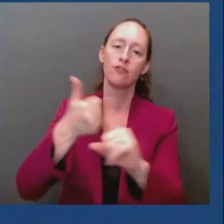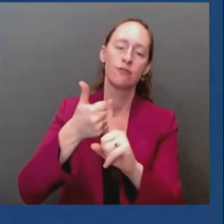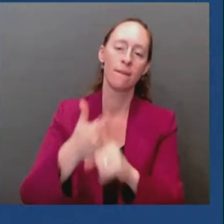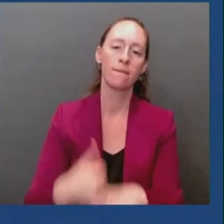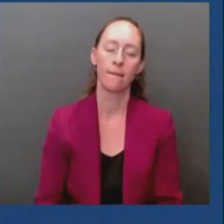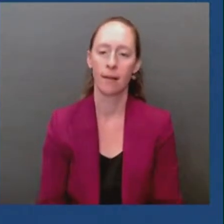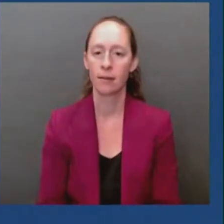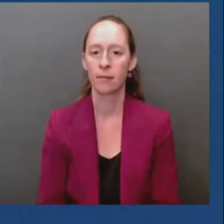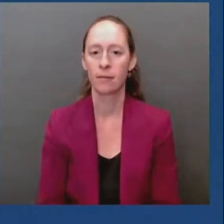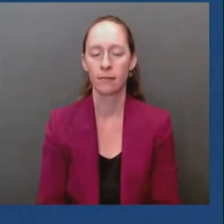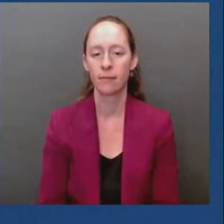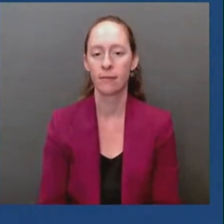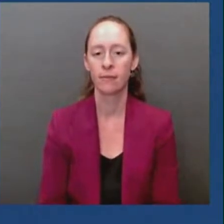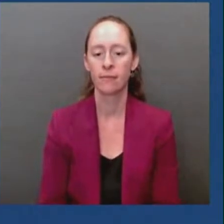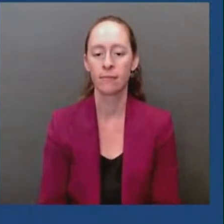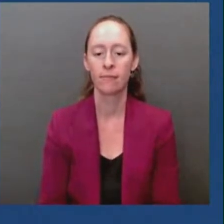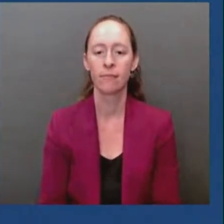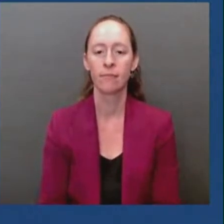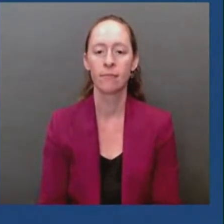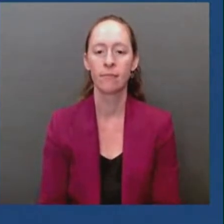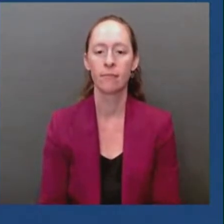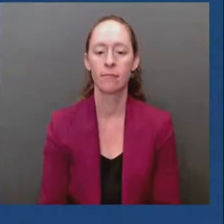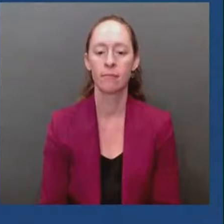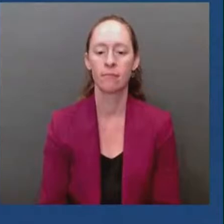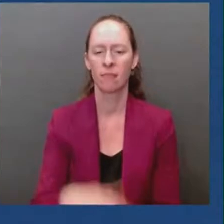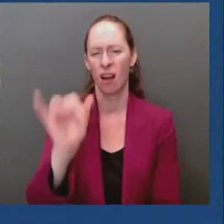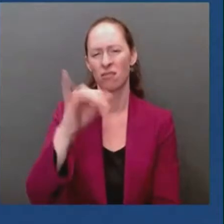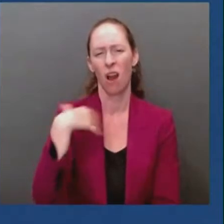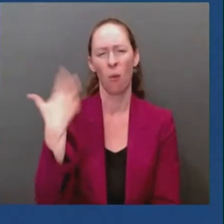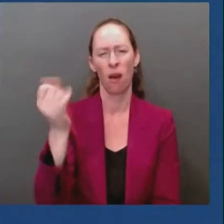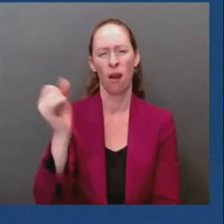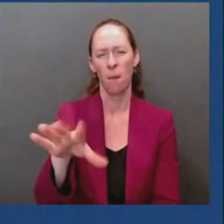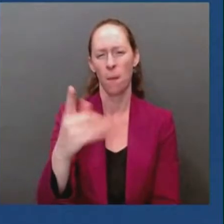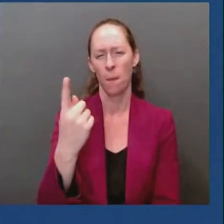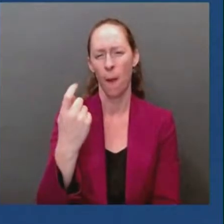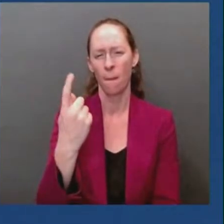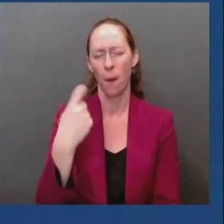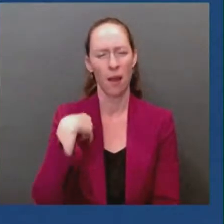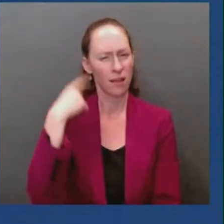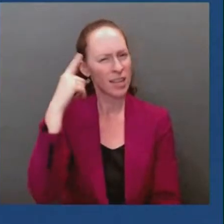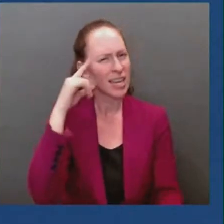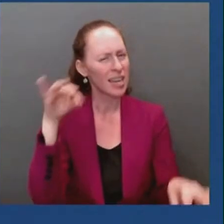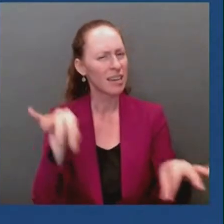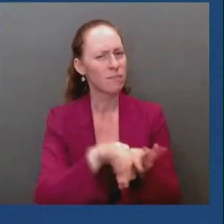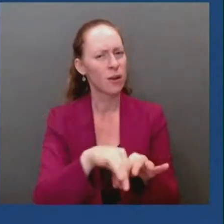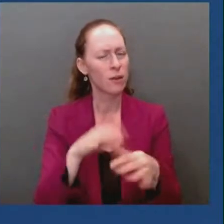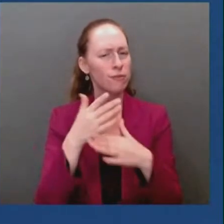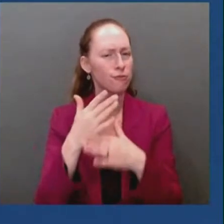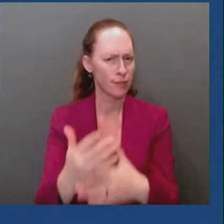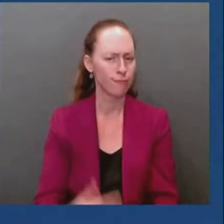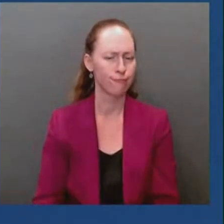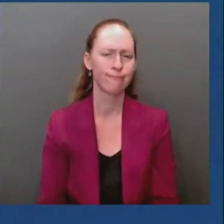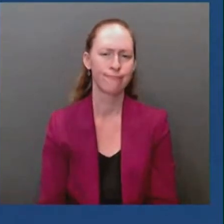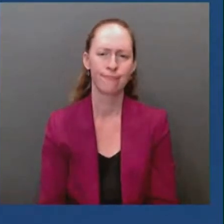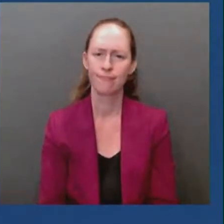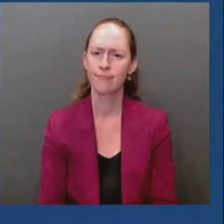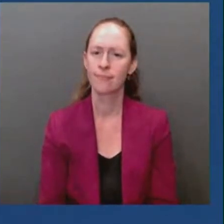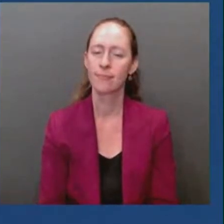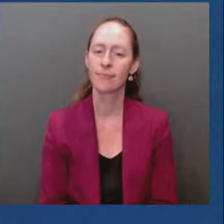CHALLENGES THAT WE OTHERWISE MIGHT ANTICIPATE. AND LET ME ADD ONE MORE